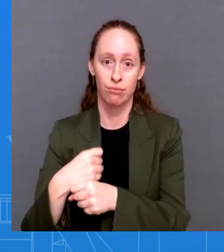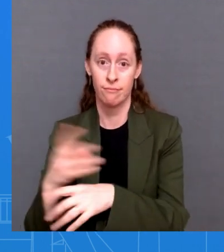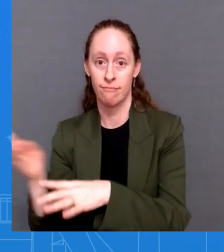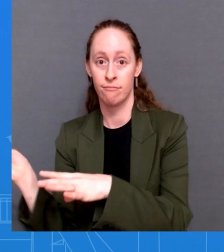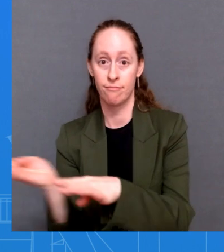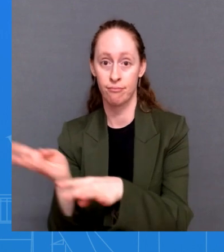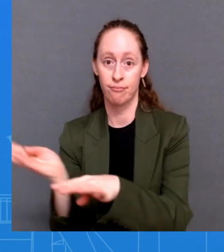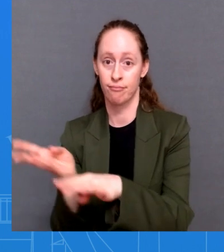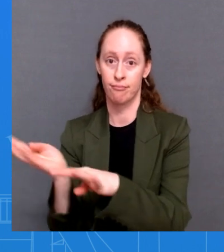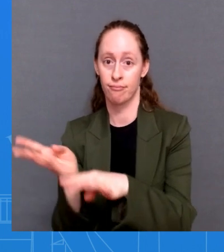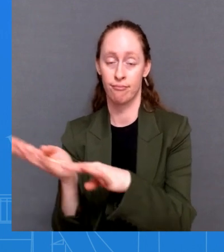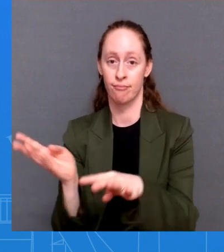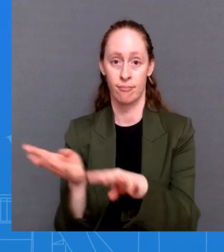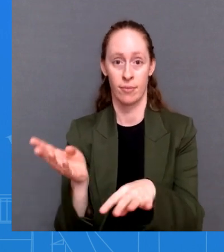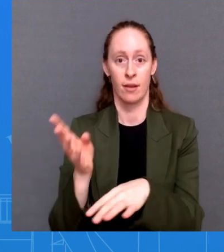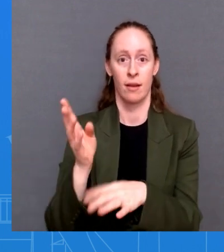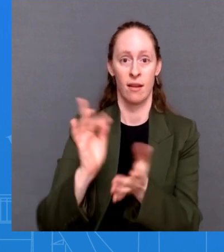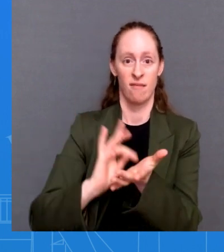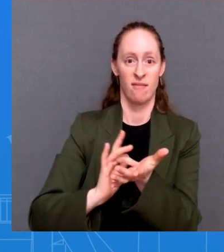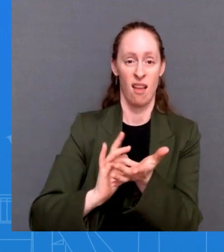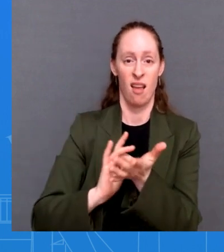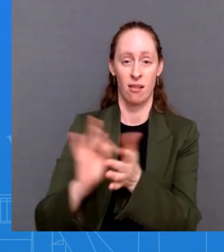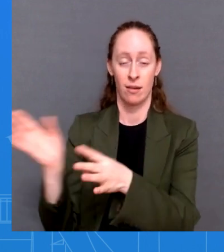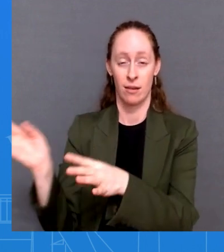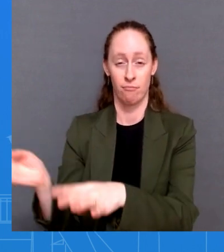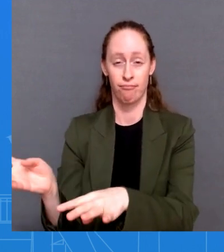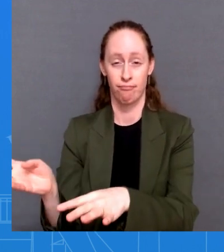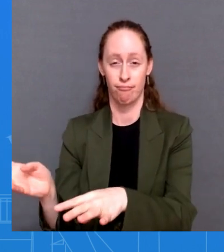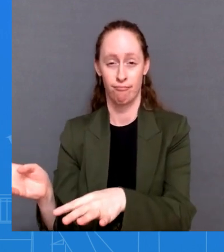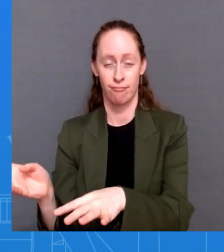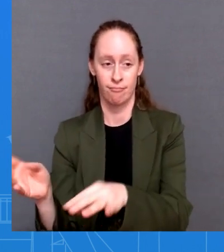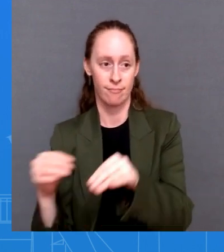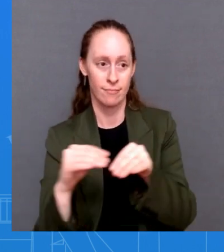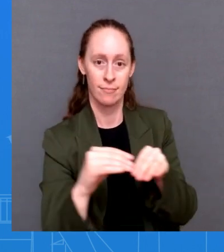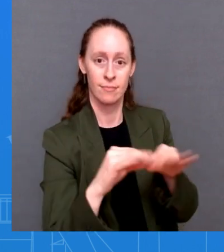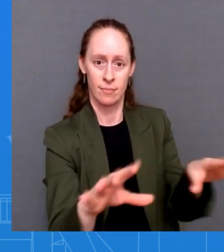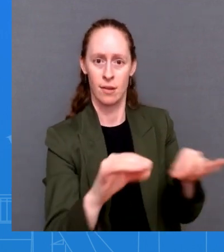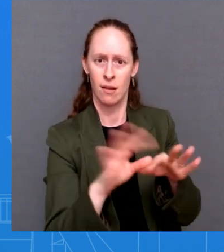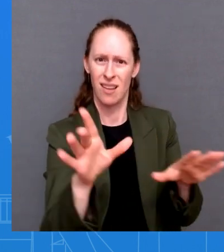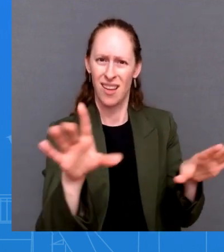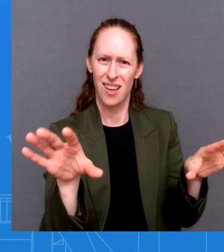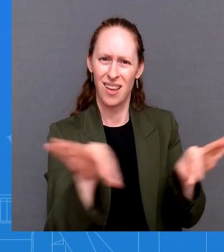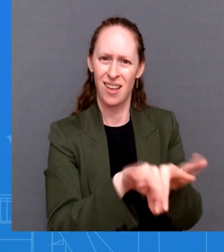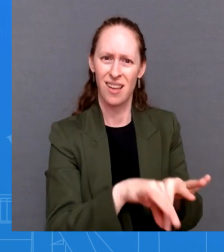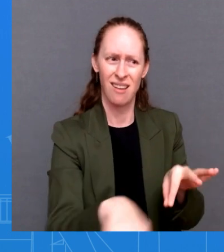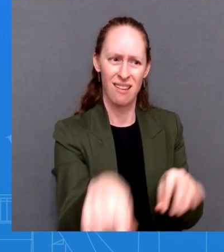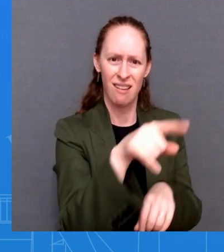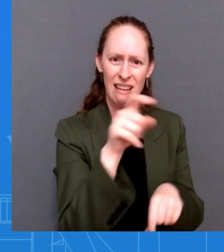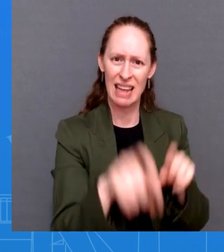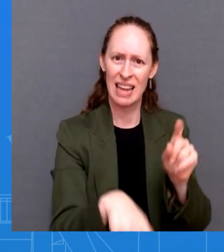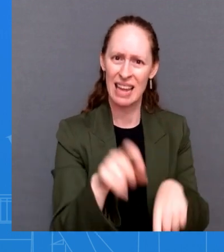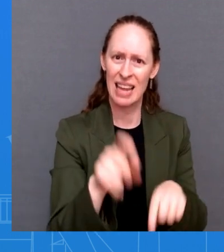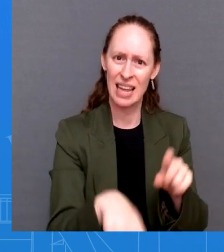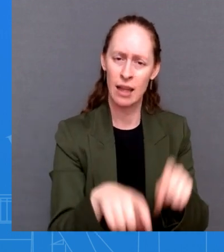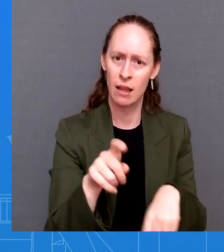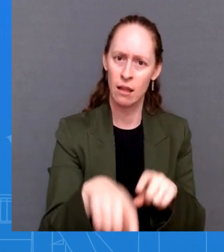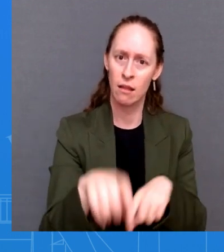and in providing domestic jobs. In addition to getting vaccines out to those that need them most, it's also important to us